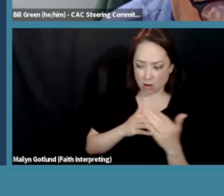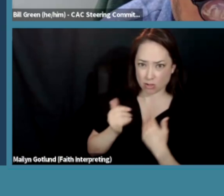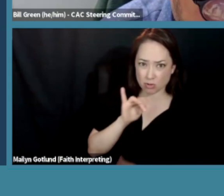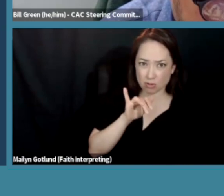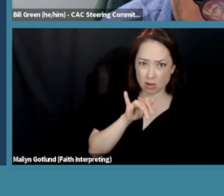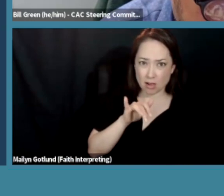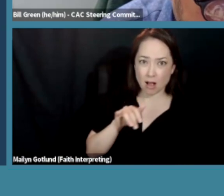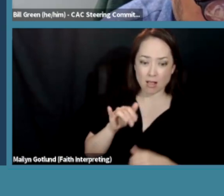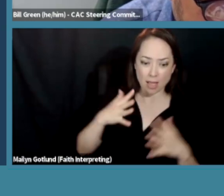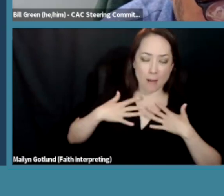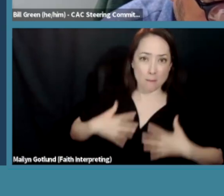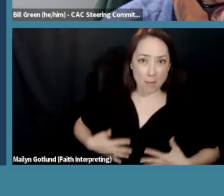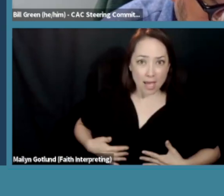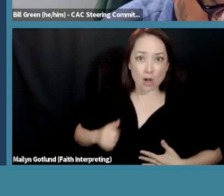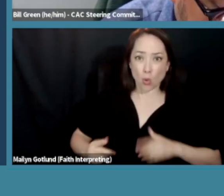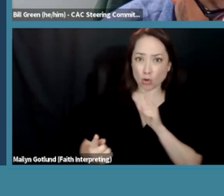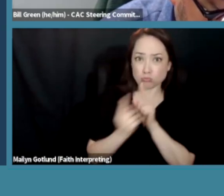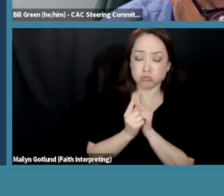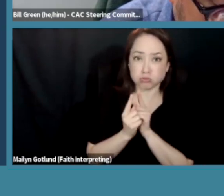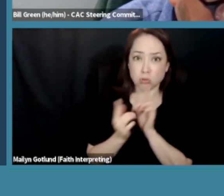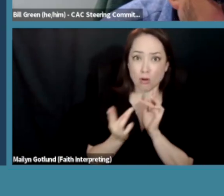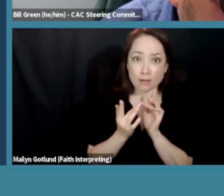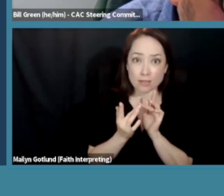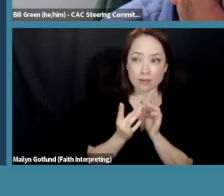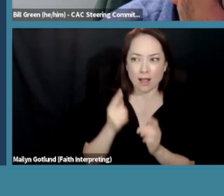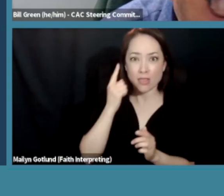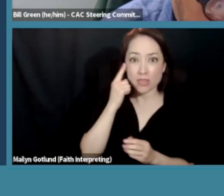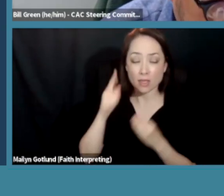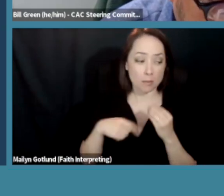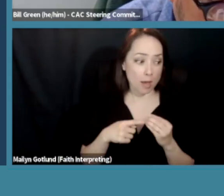a pat down or other close contact, thinking about are they, are security,